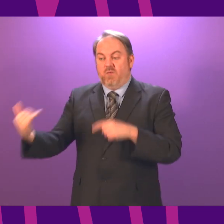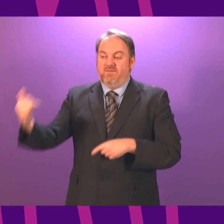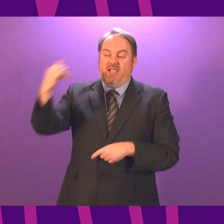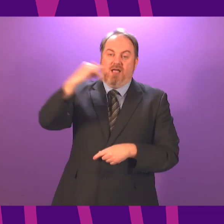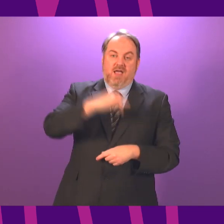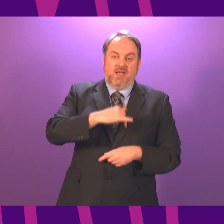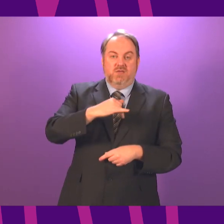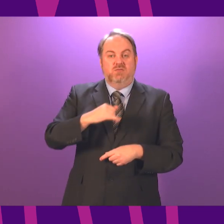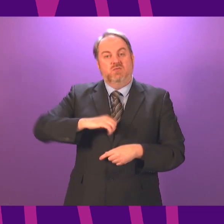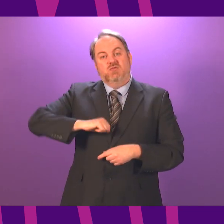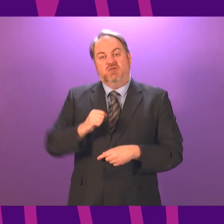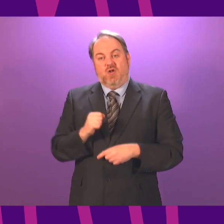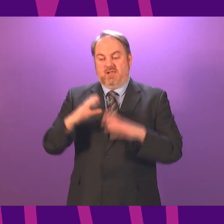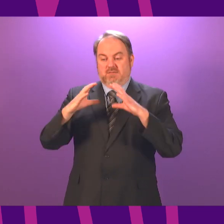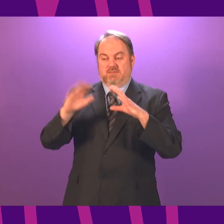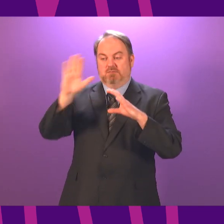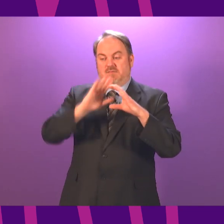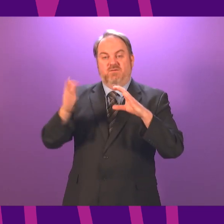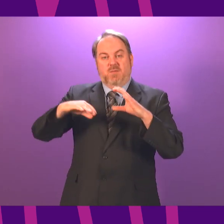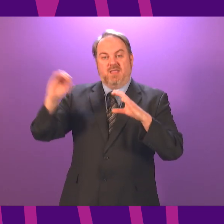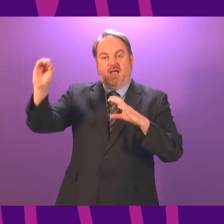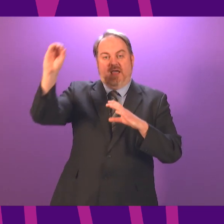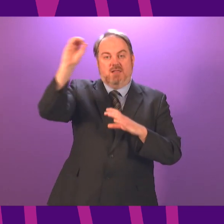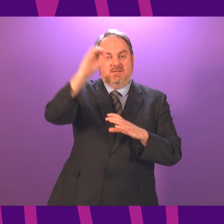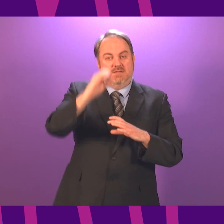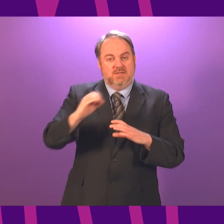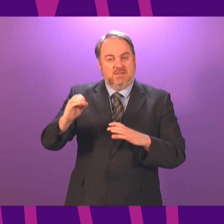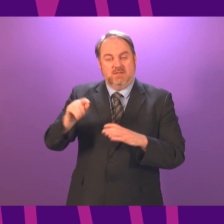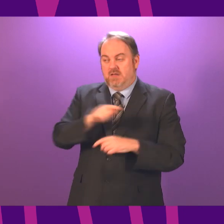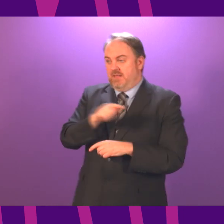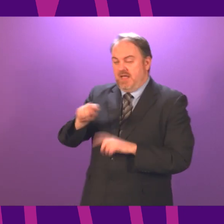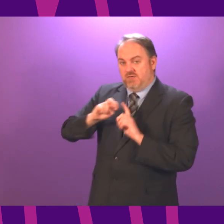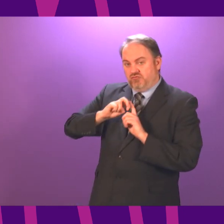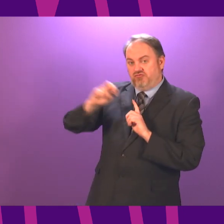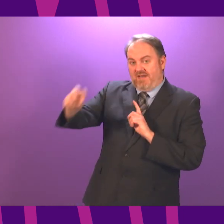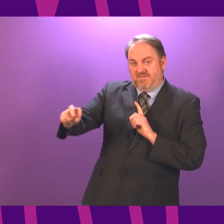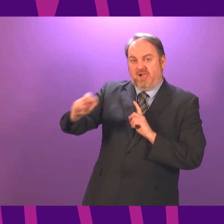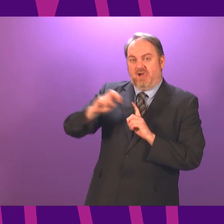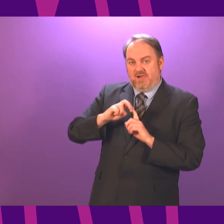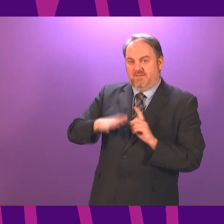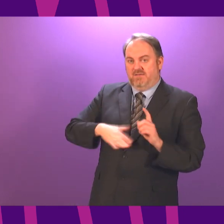weekly visits for life-saving cancer treatment. Such necessary travel can leave them more exposed.